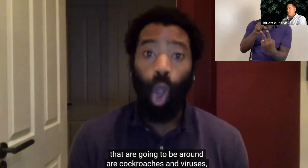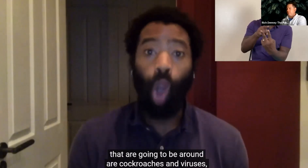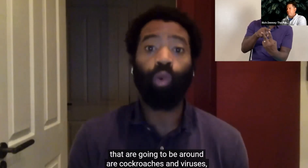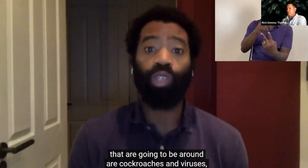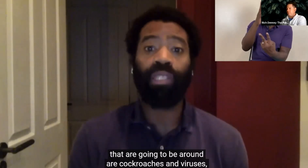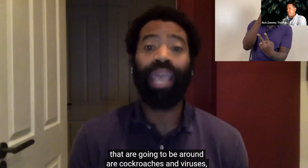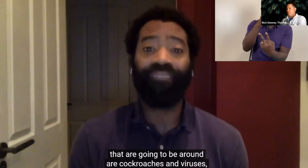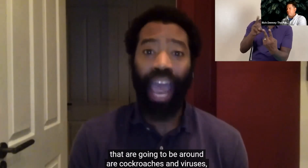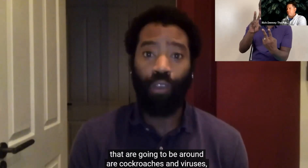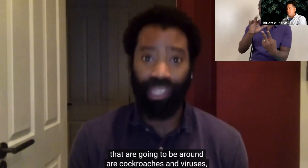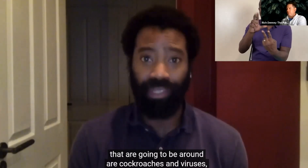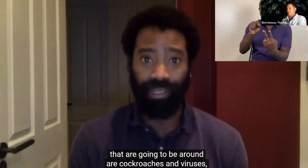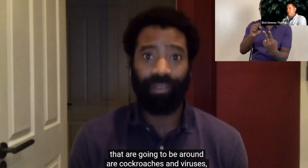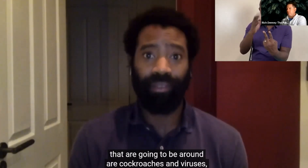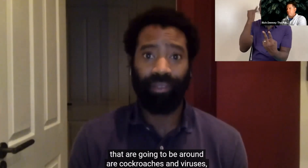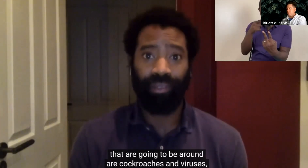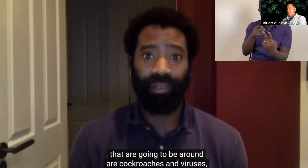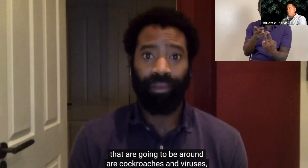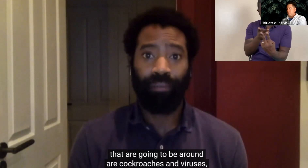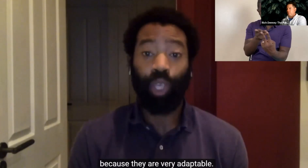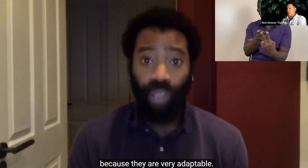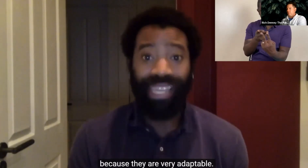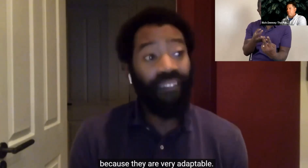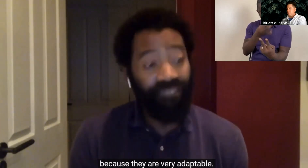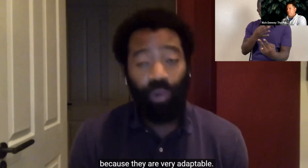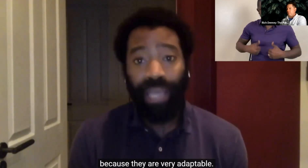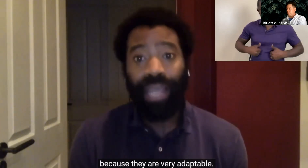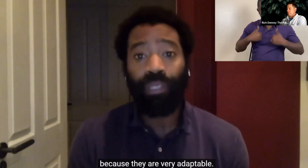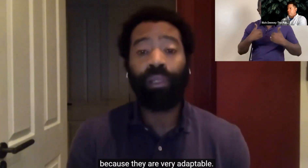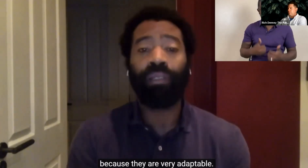cockroaches and viruses, because they are very adaptable.